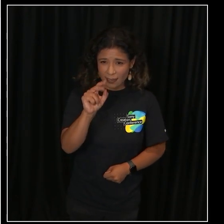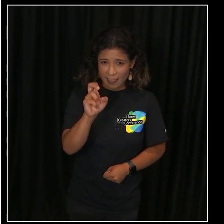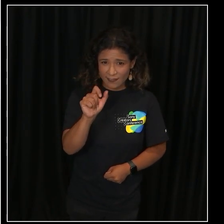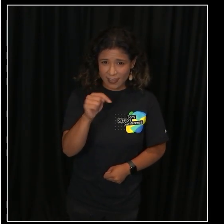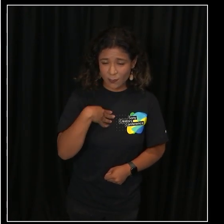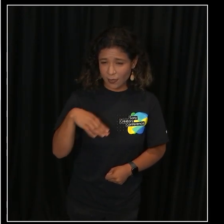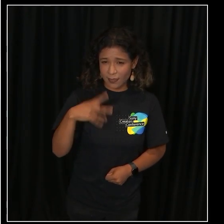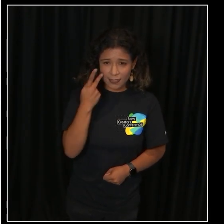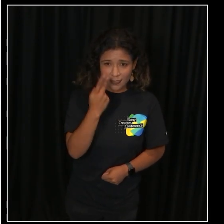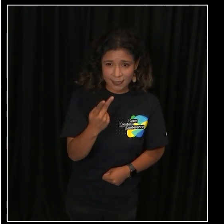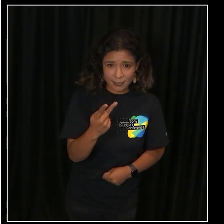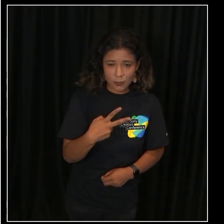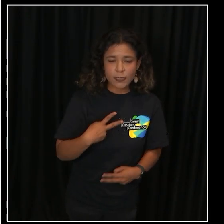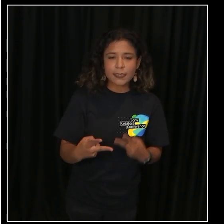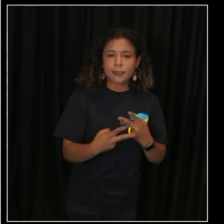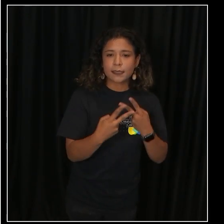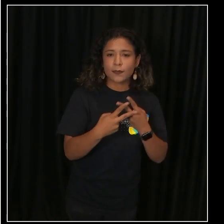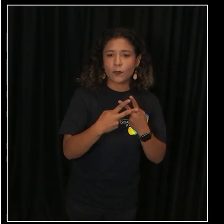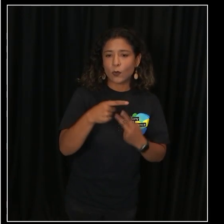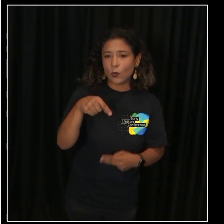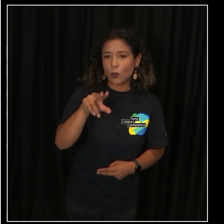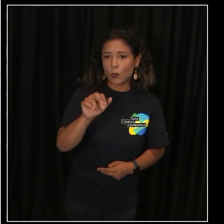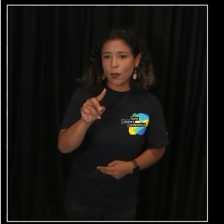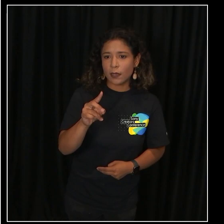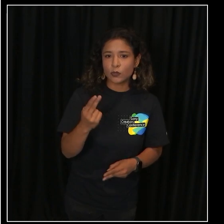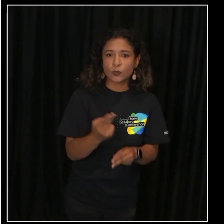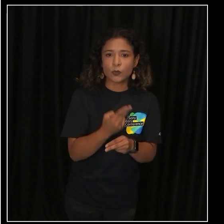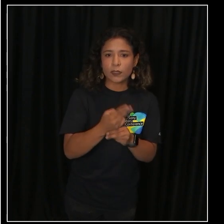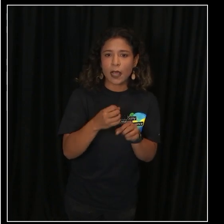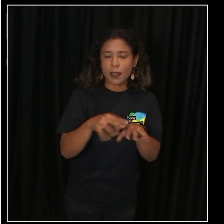is preserving the quads by using a loss based on DOT product.